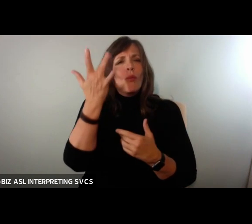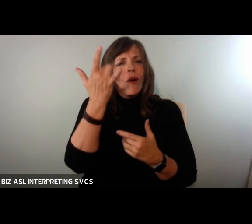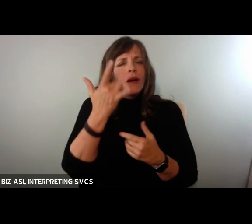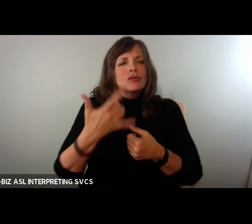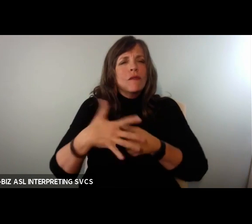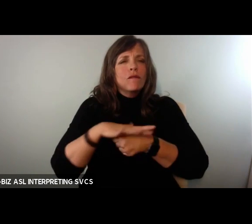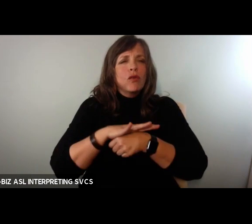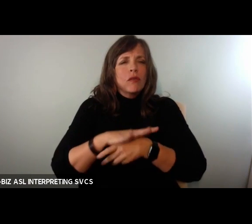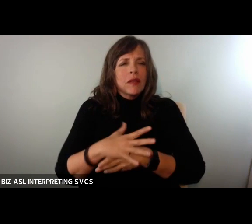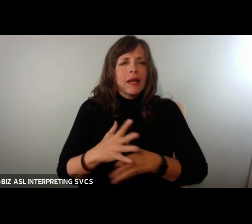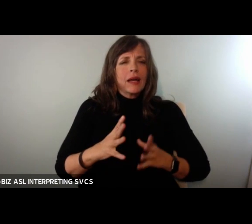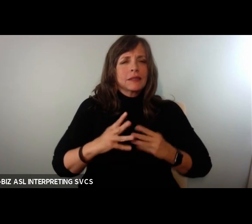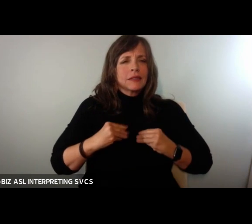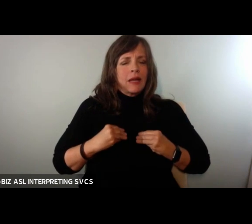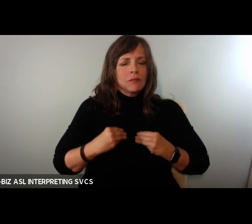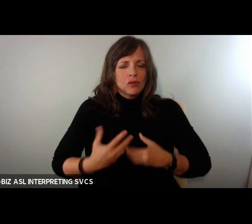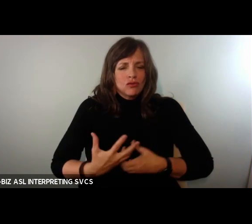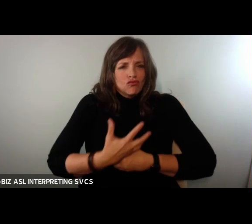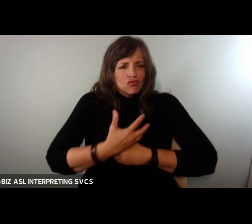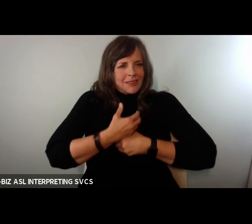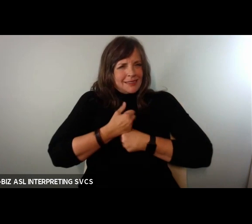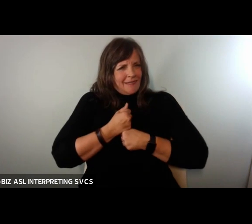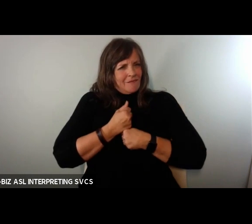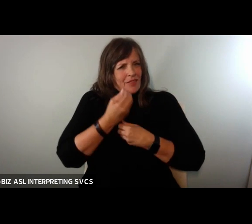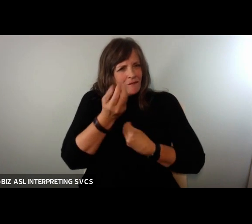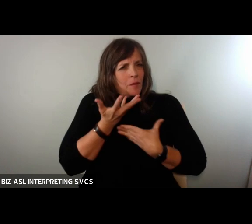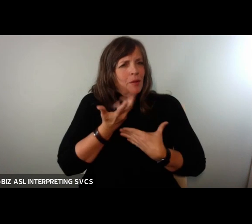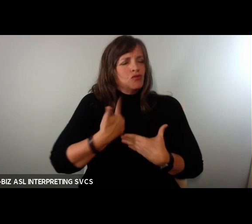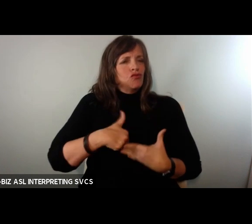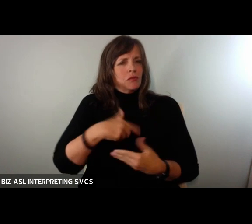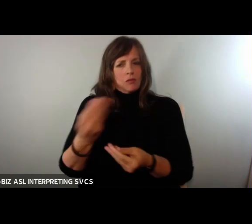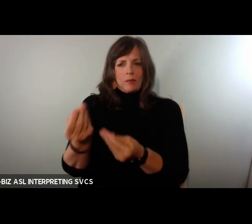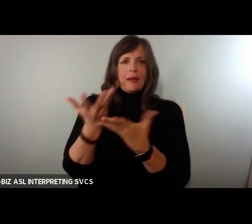Allow us to be full and then be ready to receive